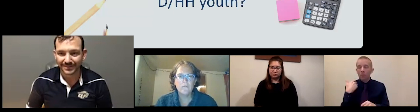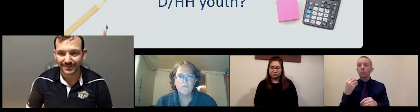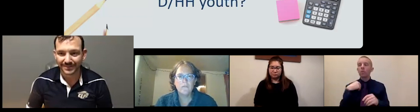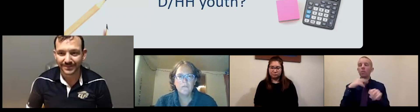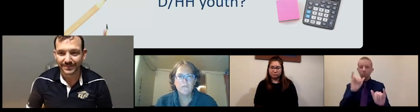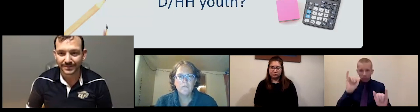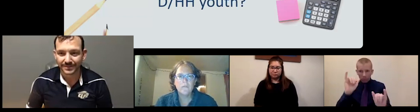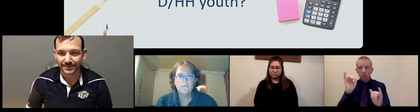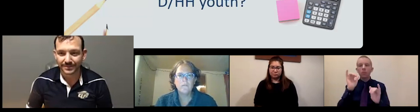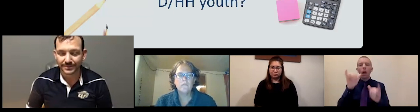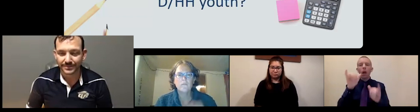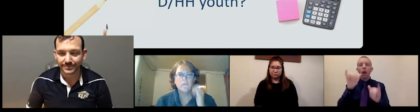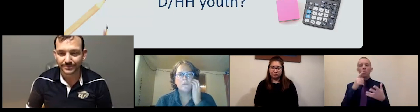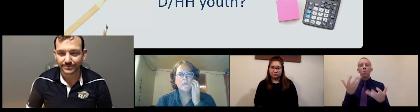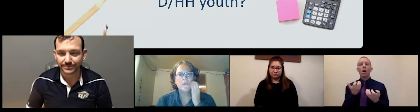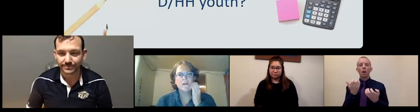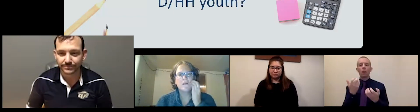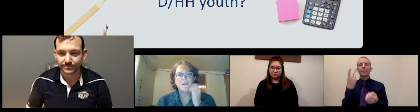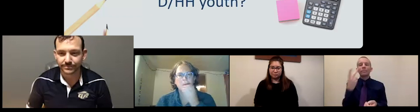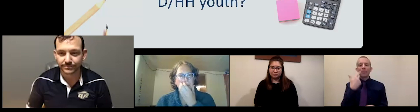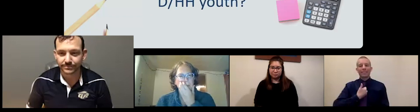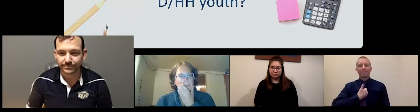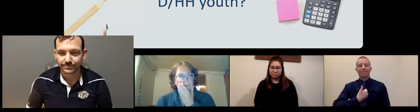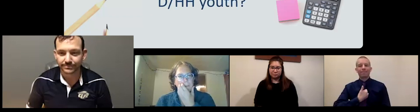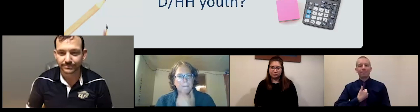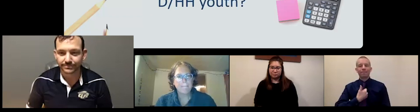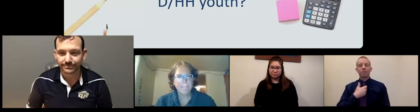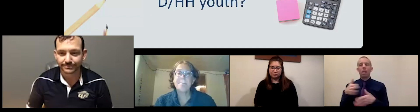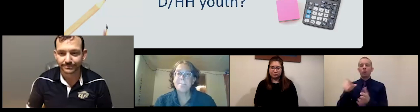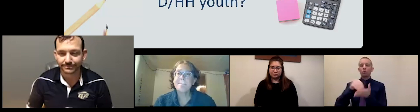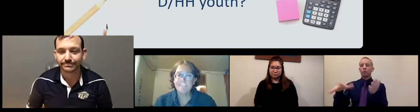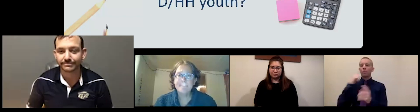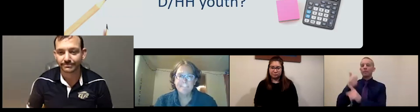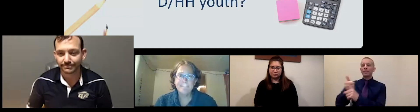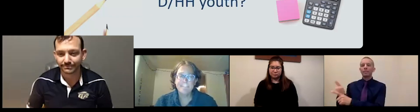I really wanted to see for myself. Let students see for themselves.